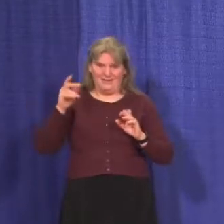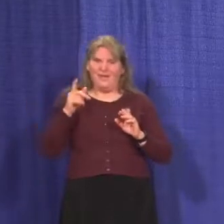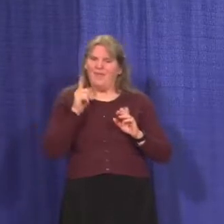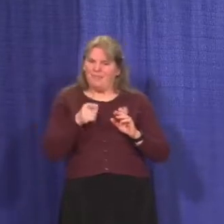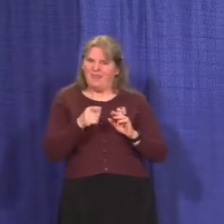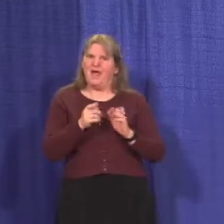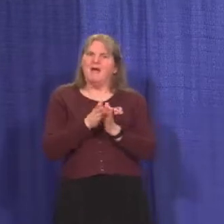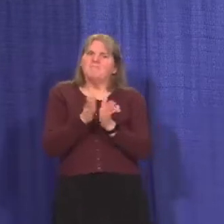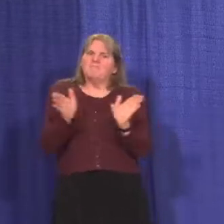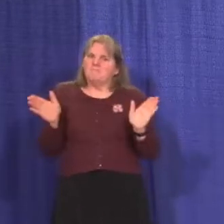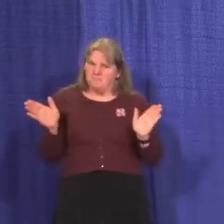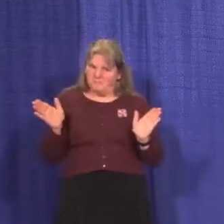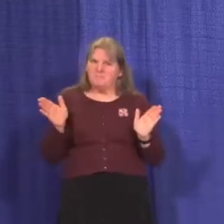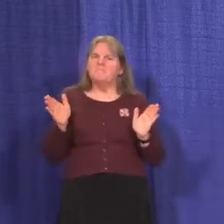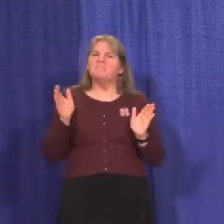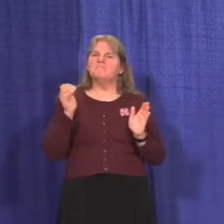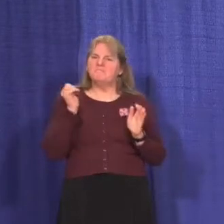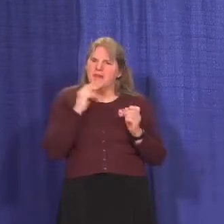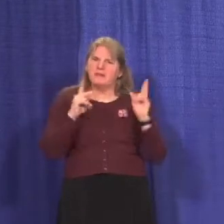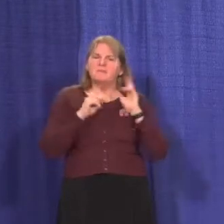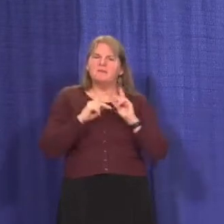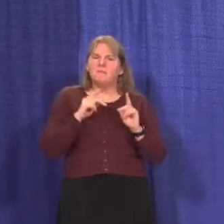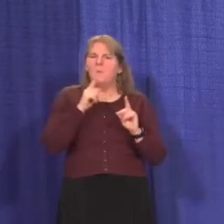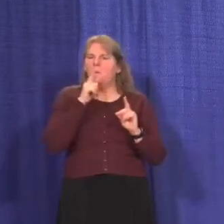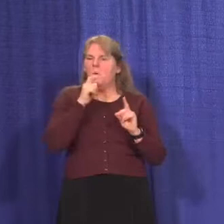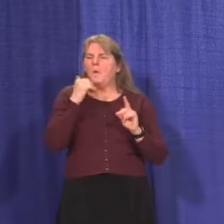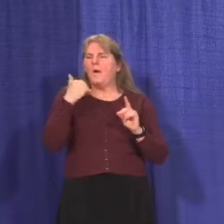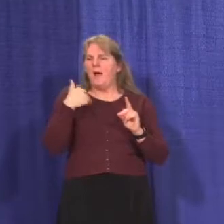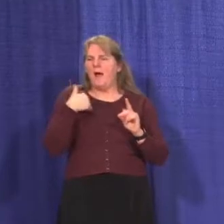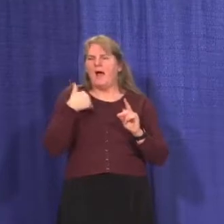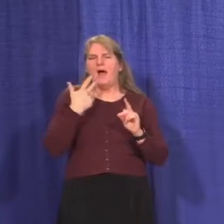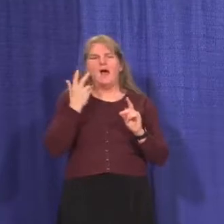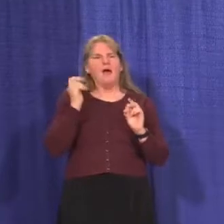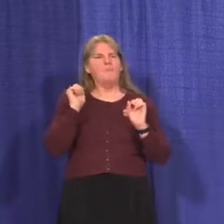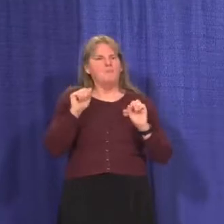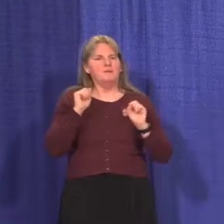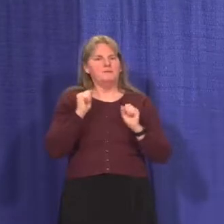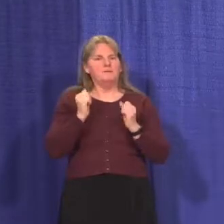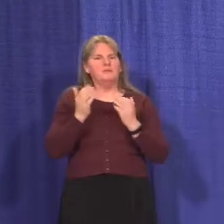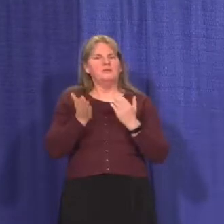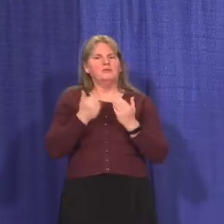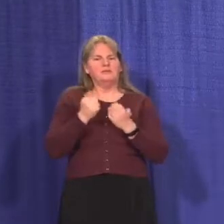broad swath of people with these underlying conditions.